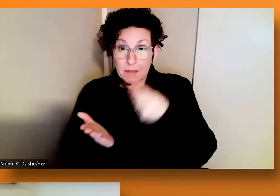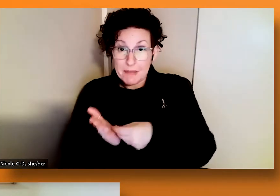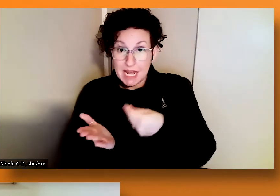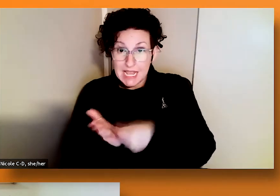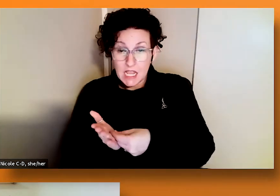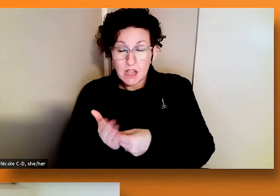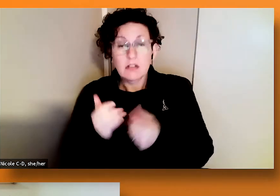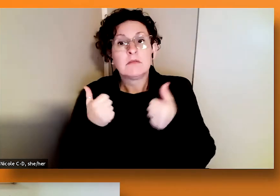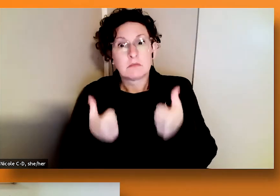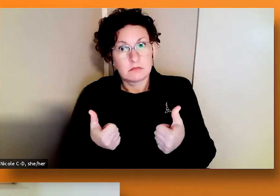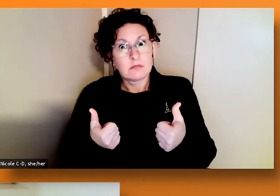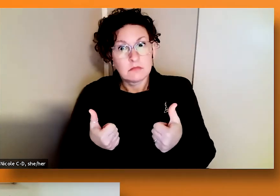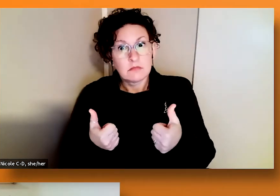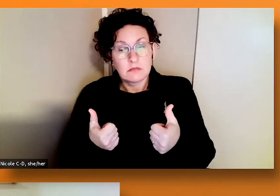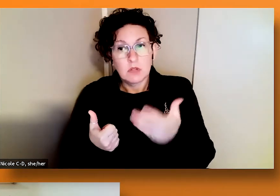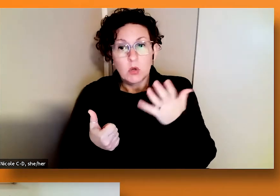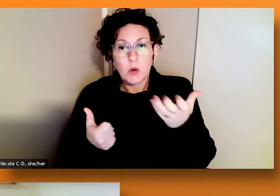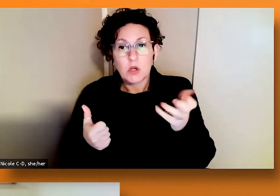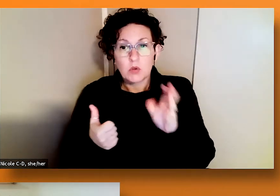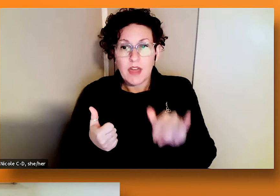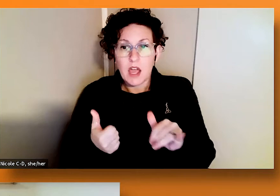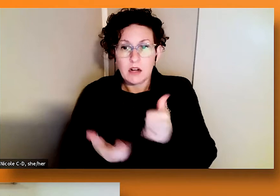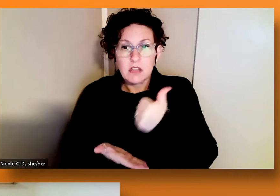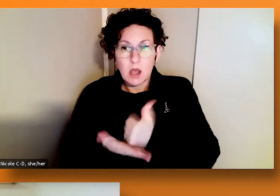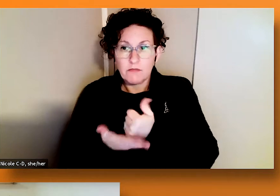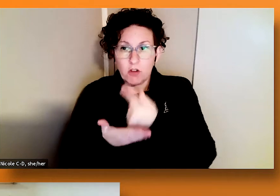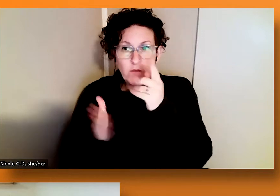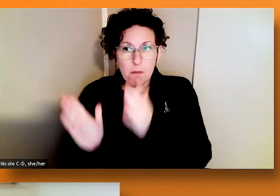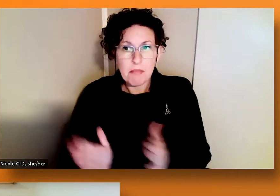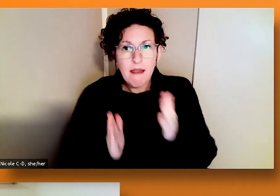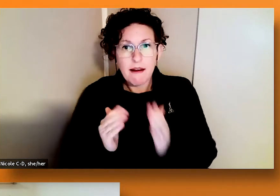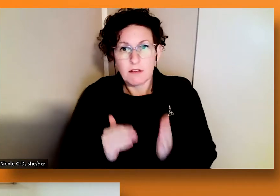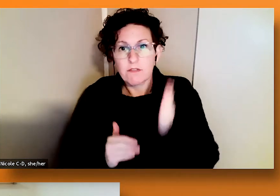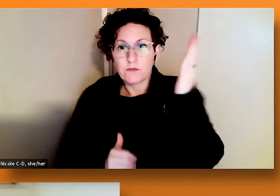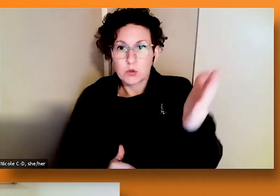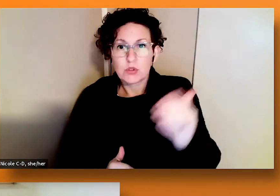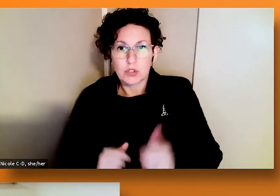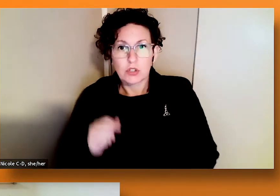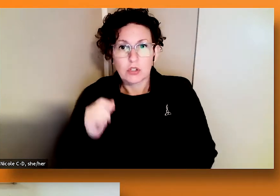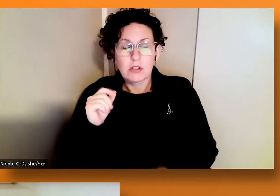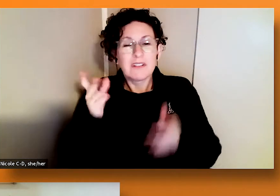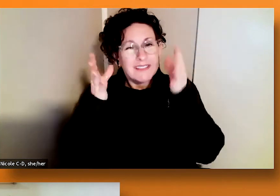or any PO, really, that's helpful in our planning process.